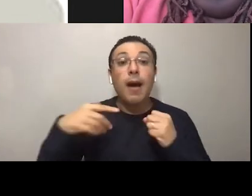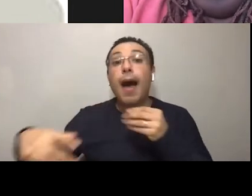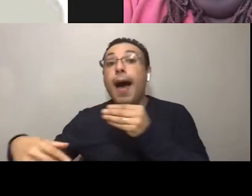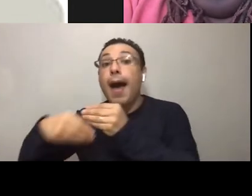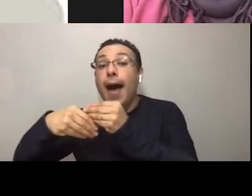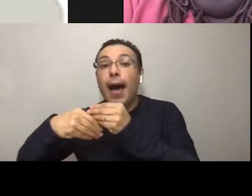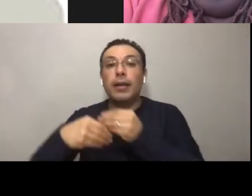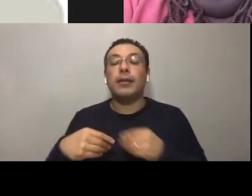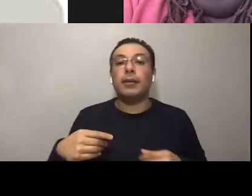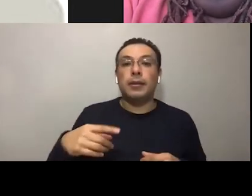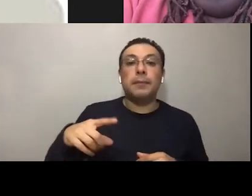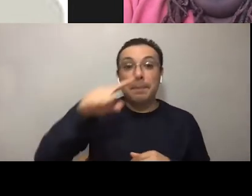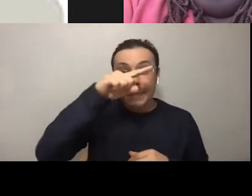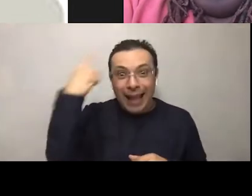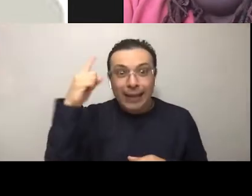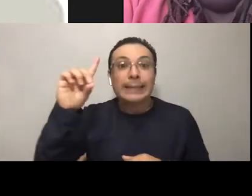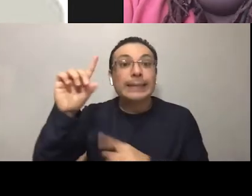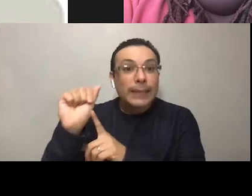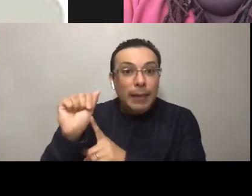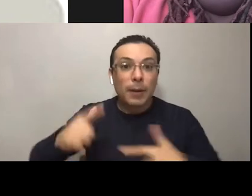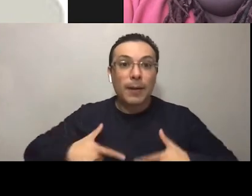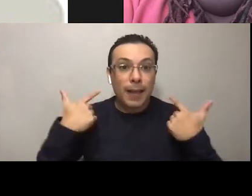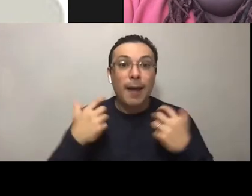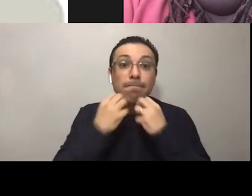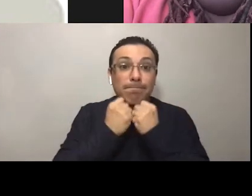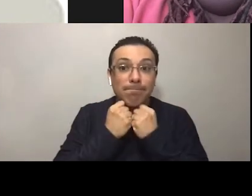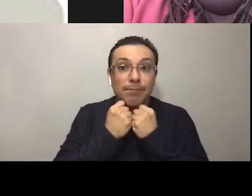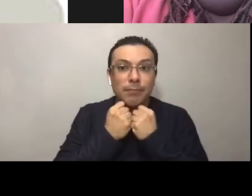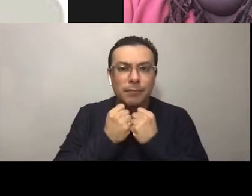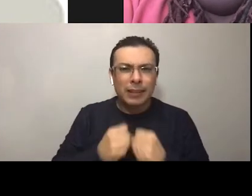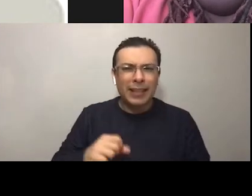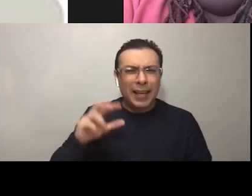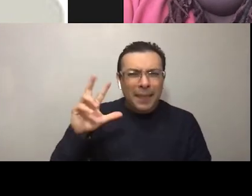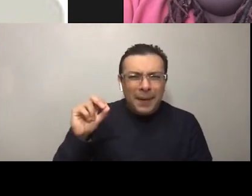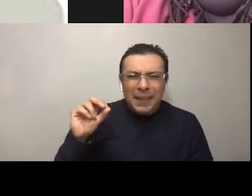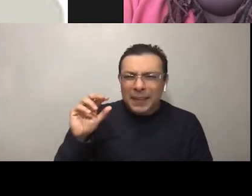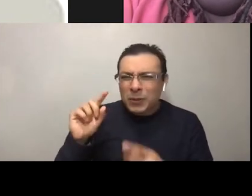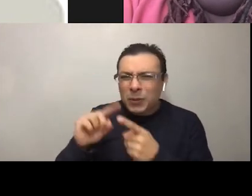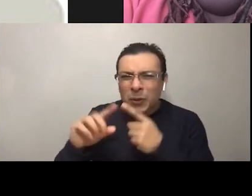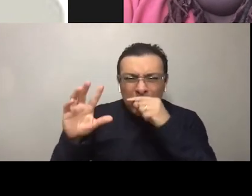is—that 30 to 50 percent of incidents of police brutality involve a person with a disability. Yes.